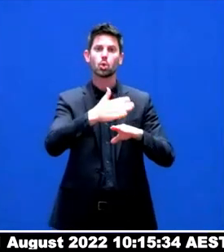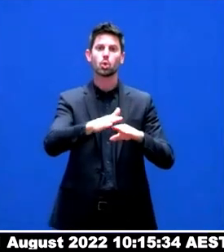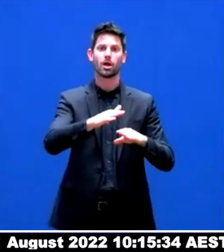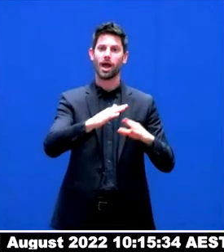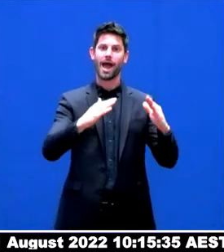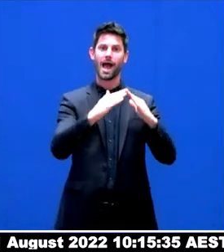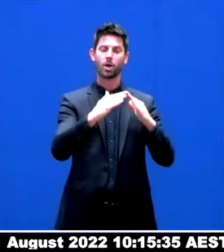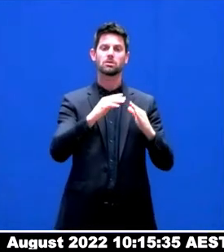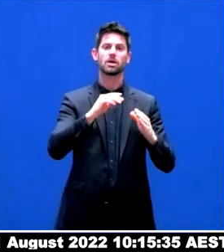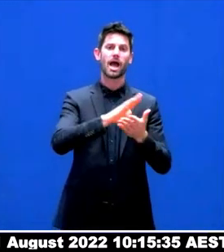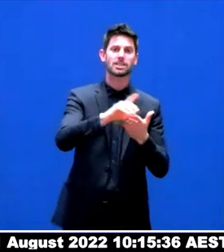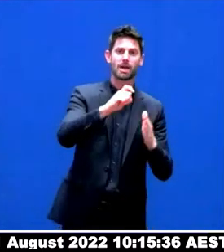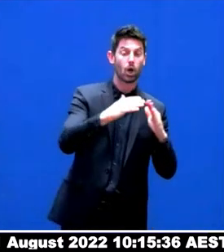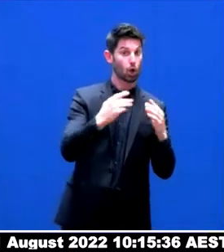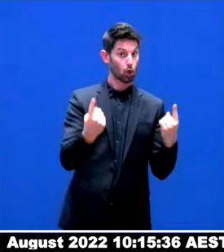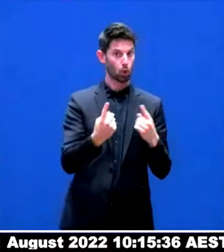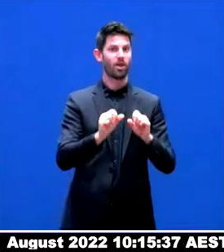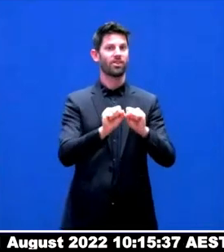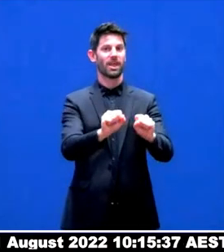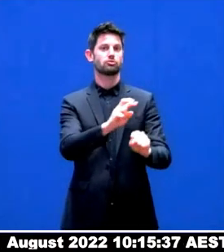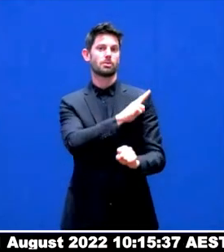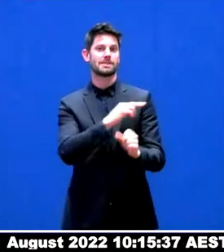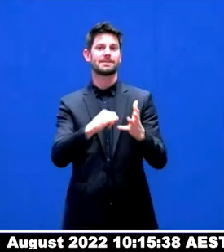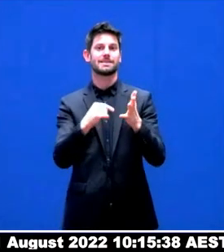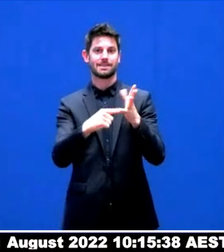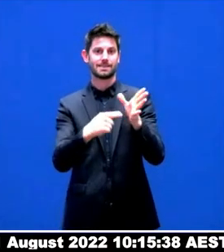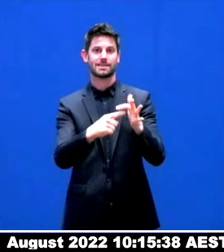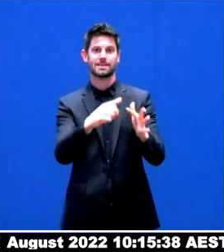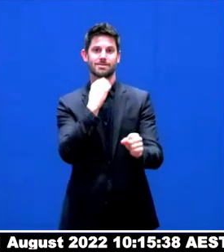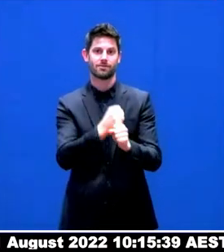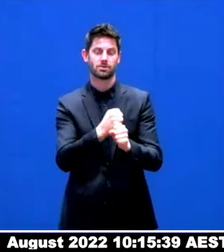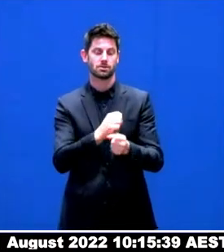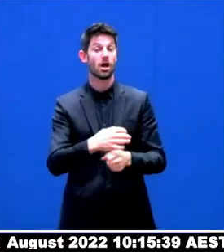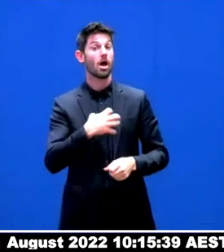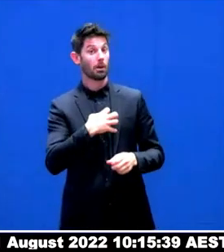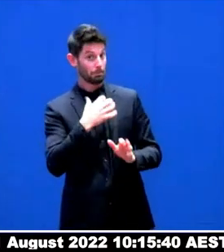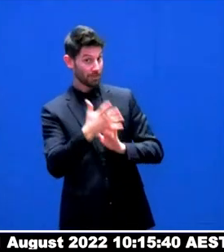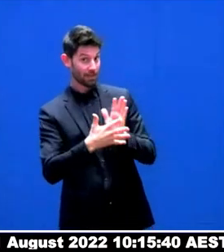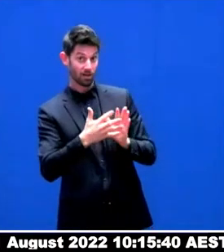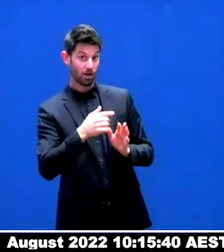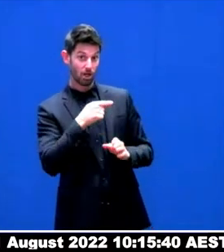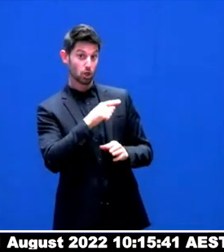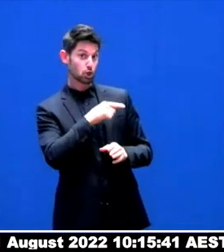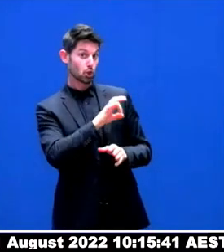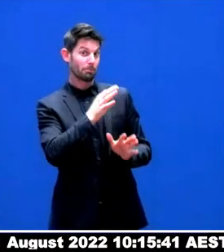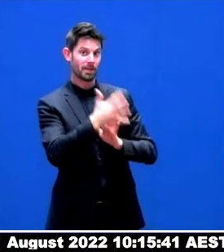with the states and territory. MS EASTMAN: So, this isn't an indication that the Commonwealth's about to say, "right, we're in the business of building affordable and